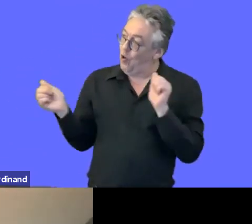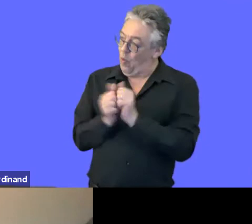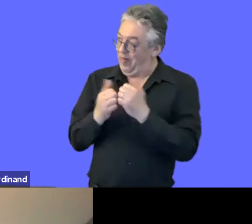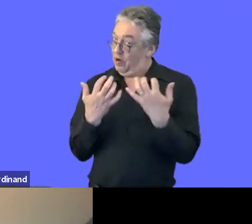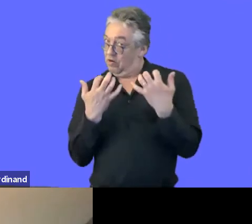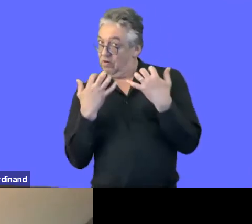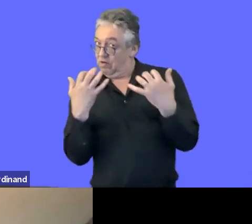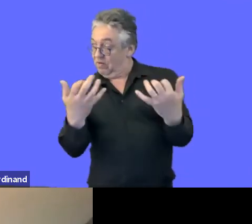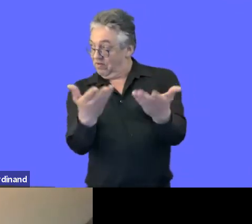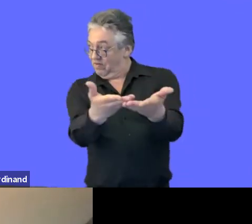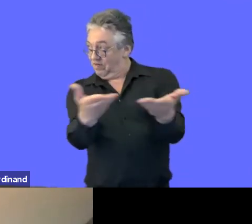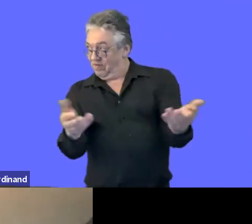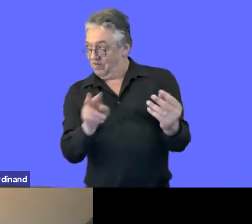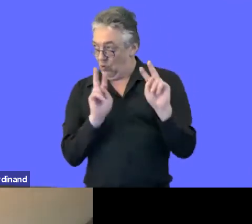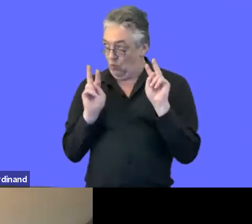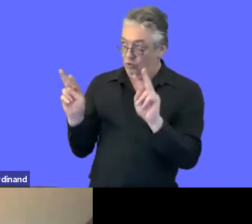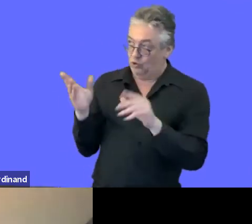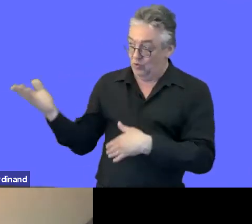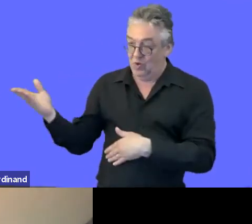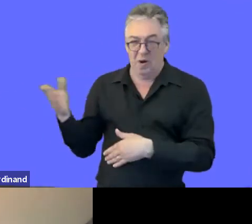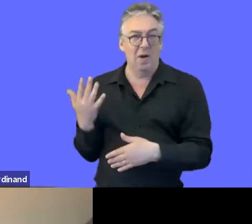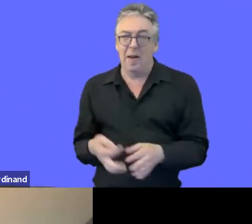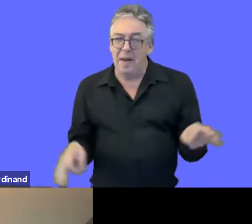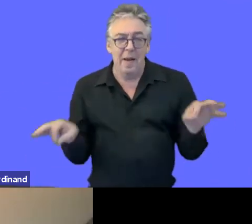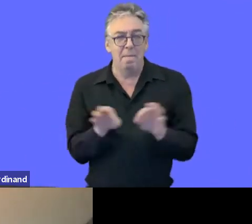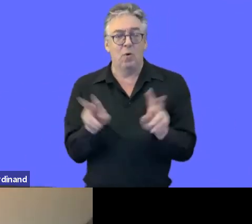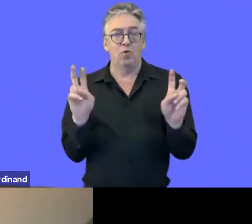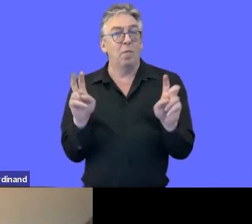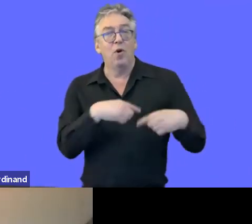talking about this important issue. Welcome, Juan Ignacio.